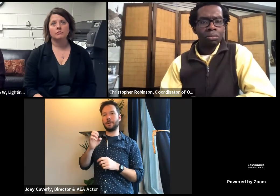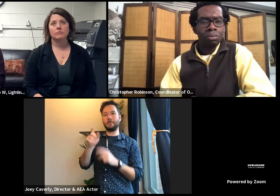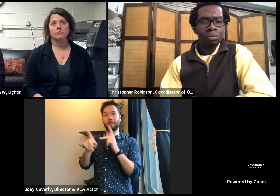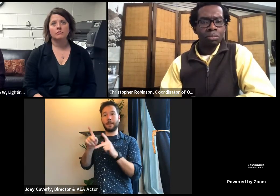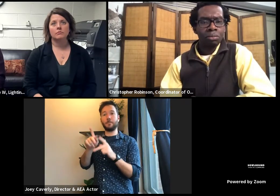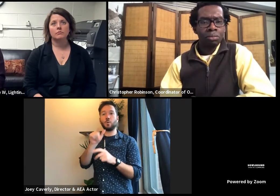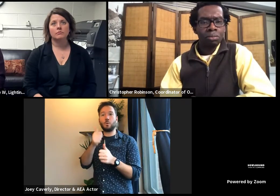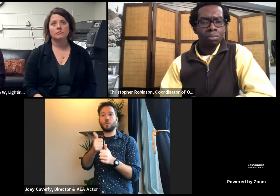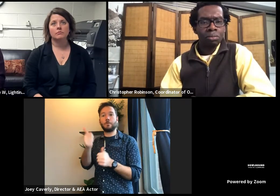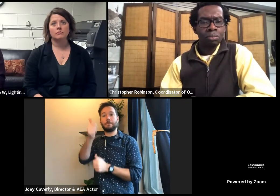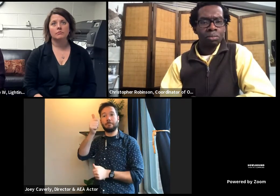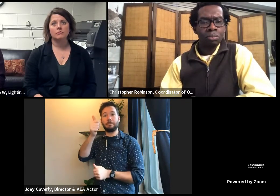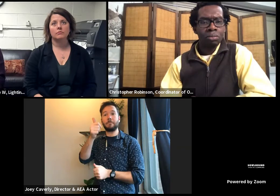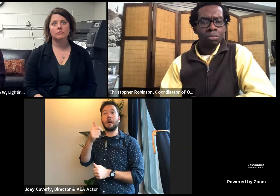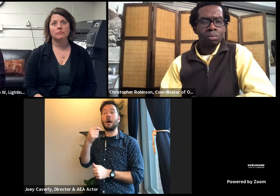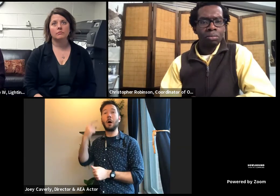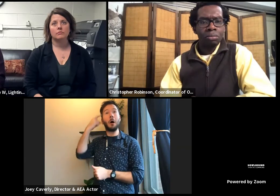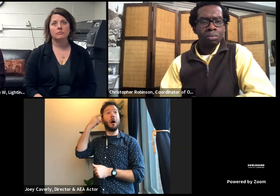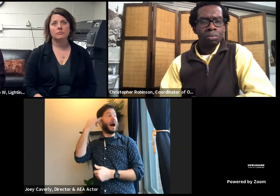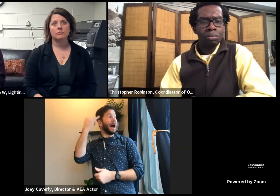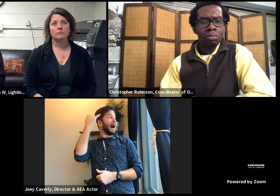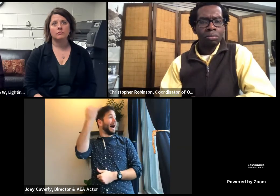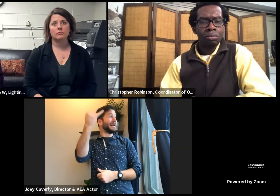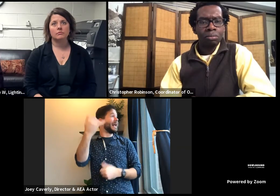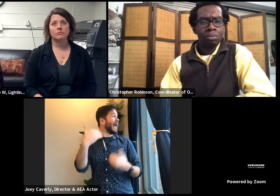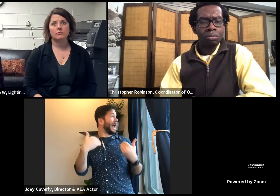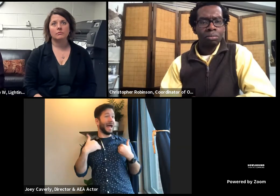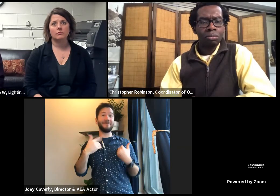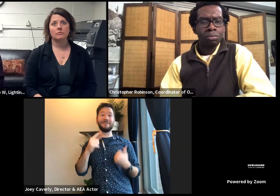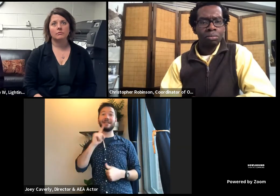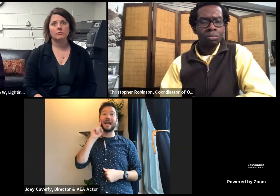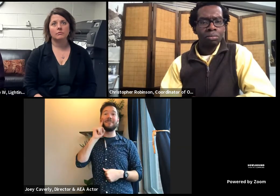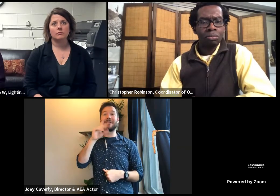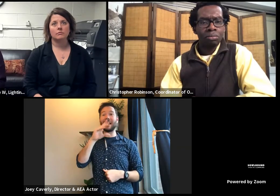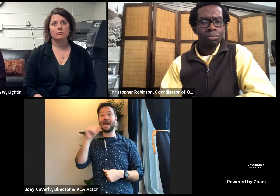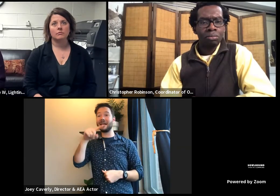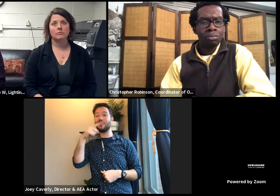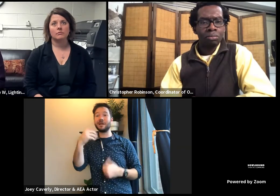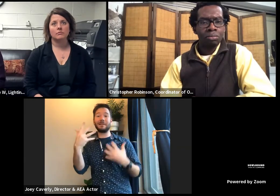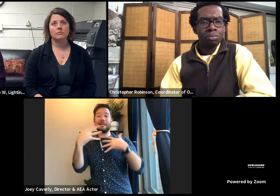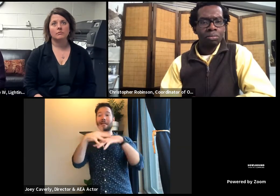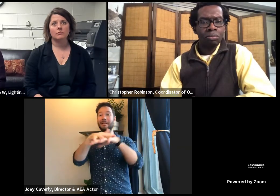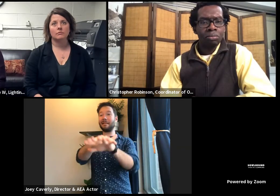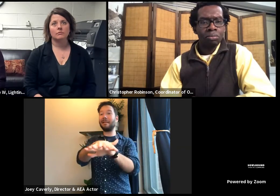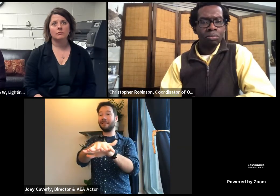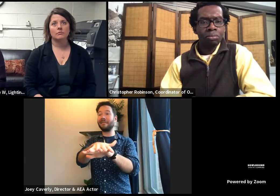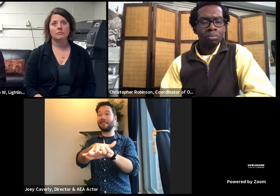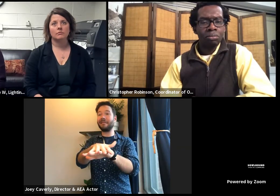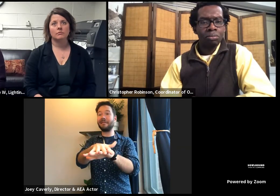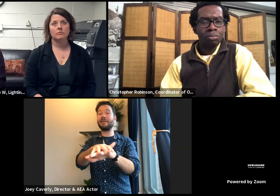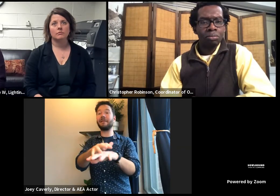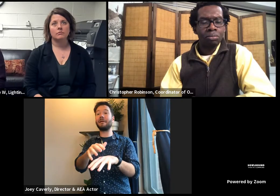I was involved with that production and initially the people who were higher up at the school, they thought, oh, they could have deaf